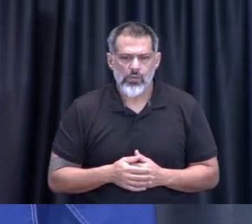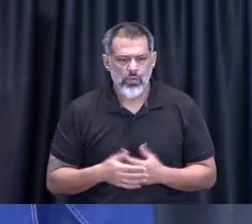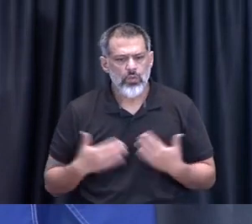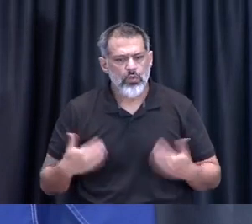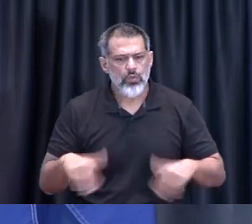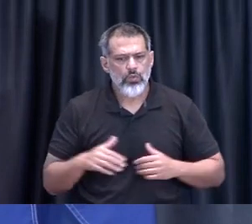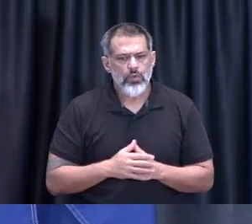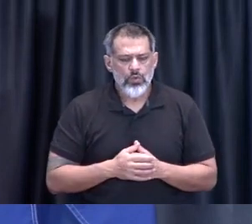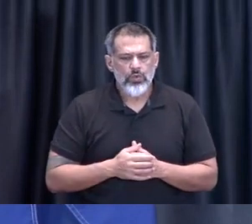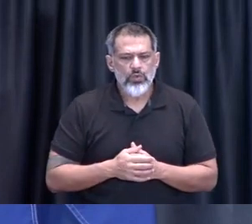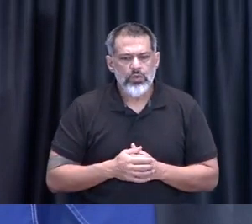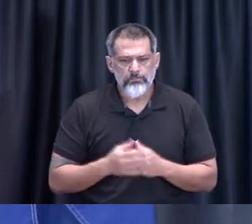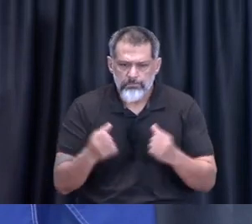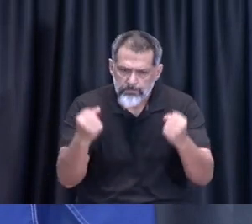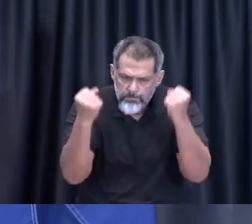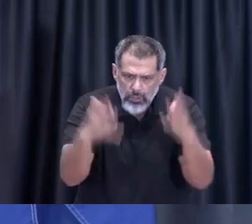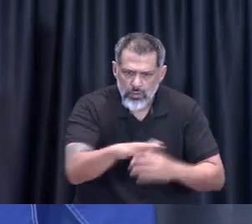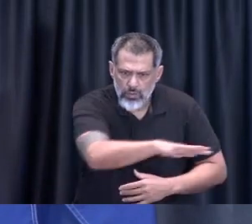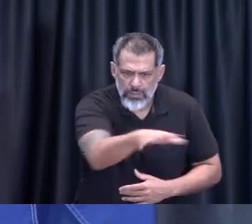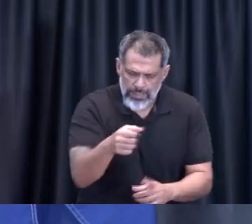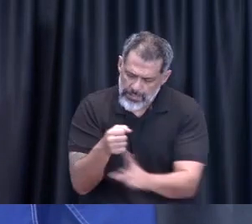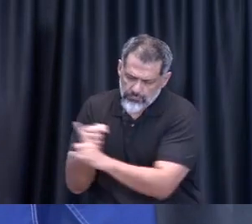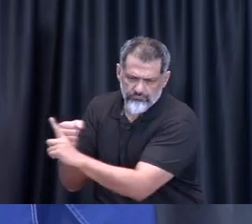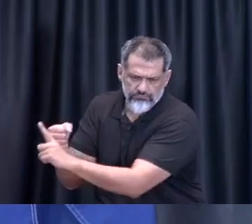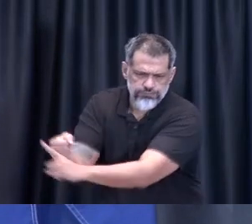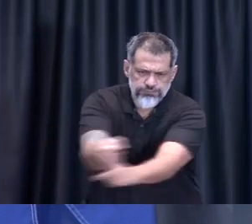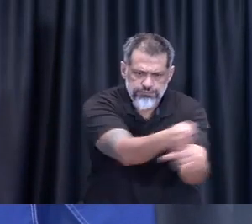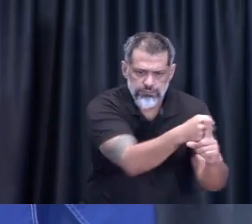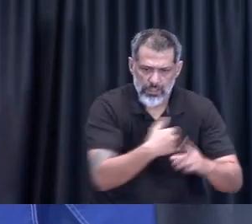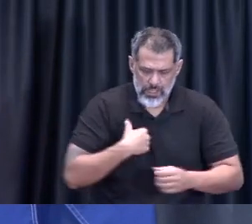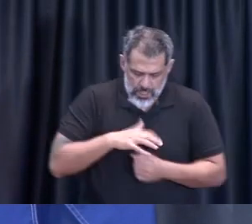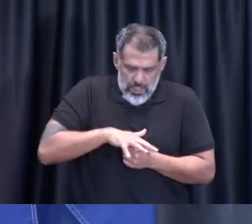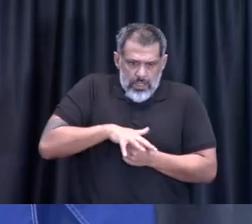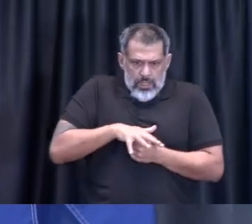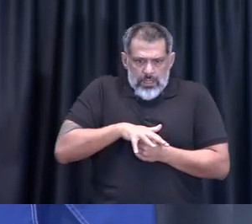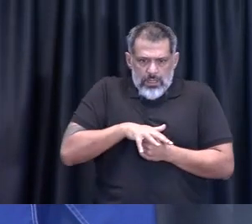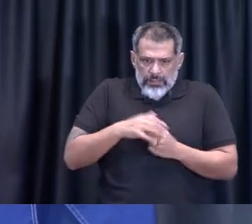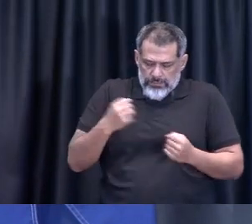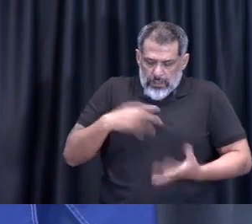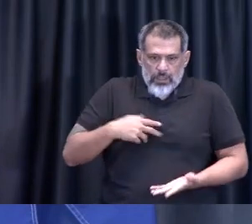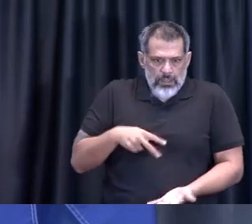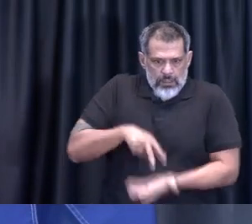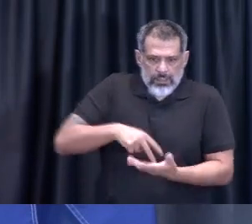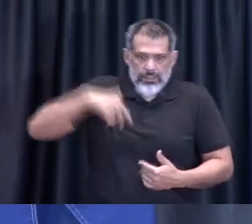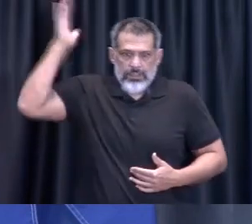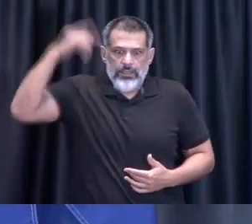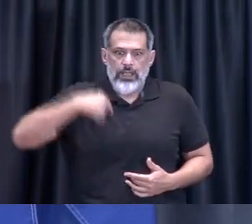where good people are afraid to speak up. Reach out or seek help when they need it for fear